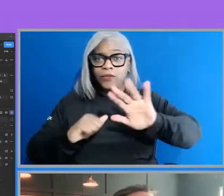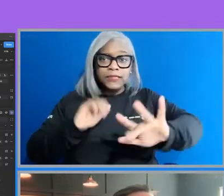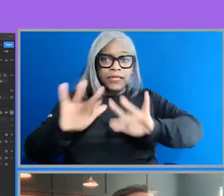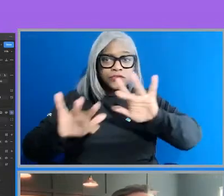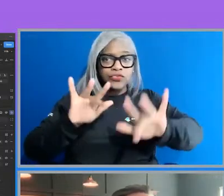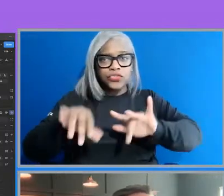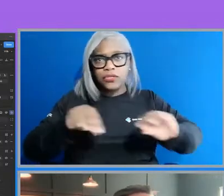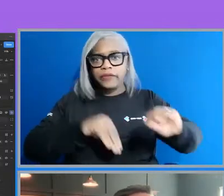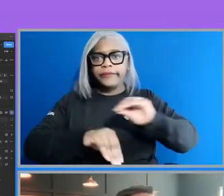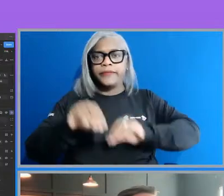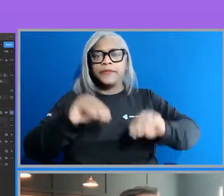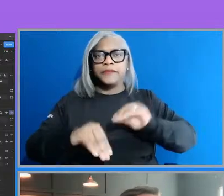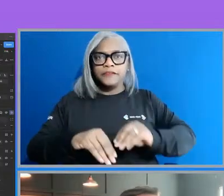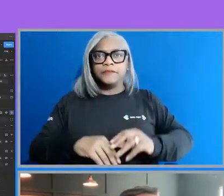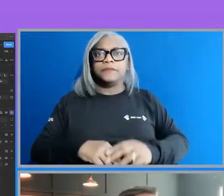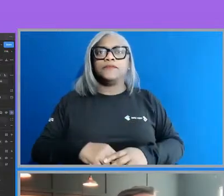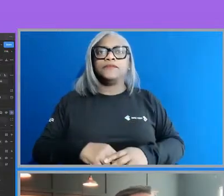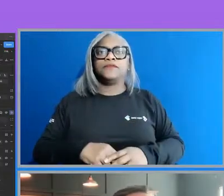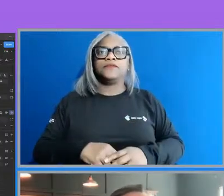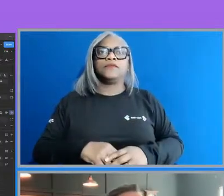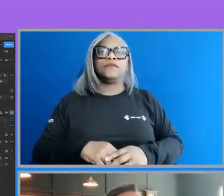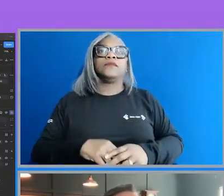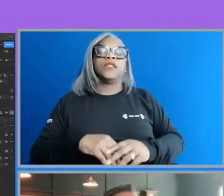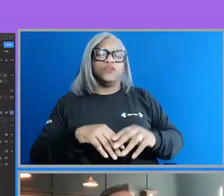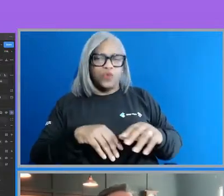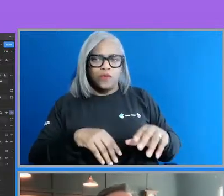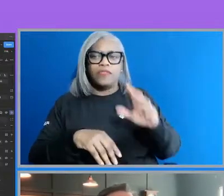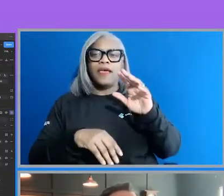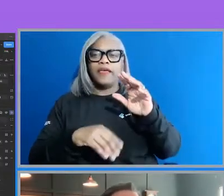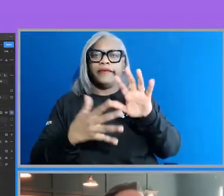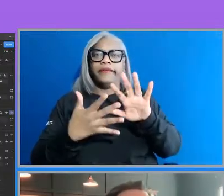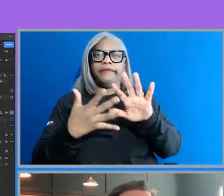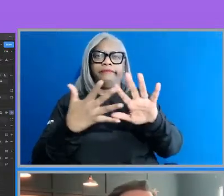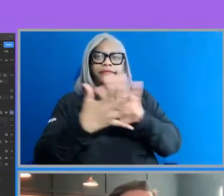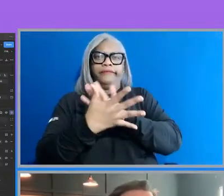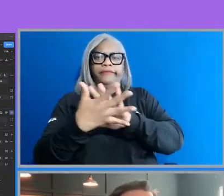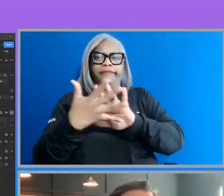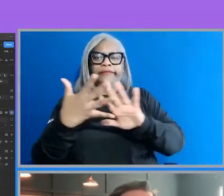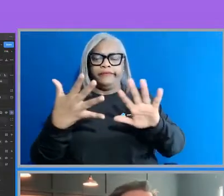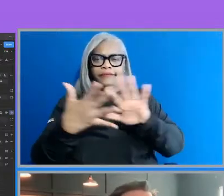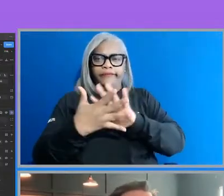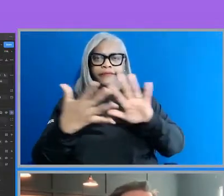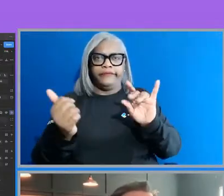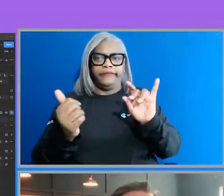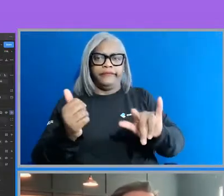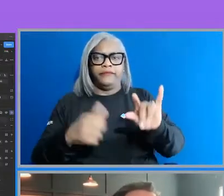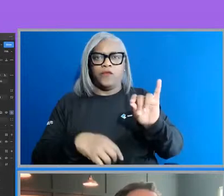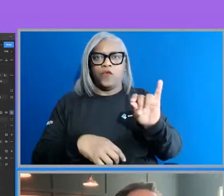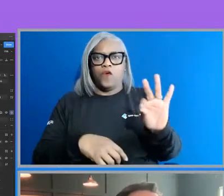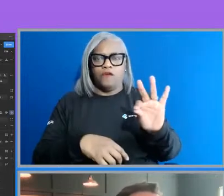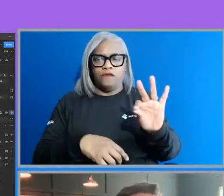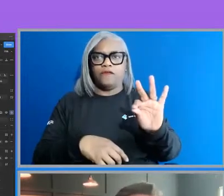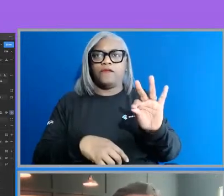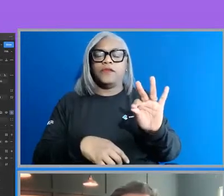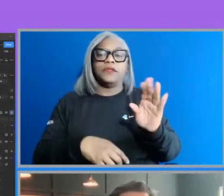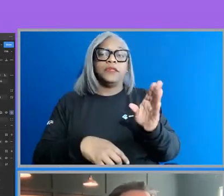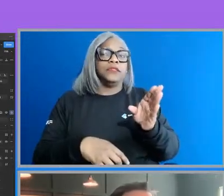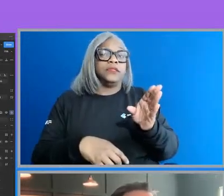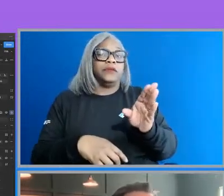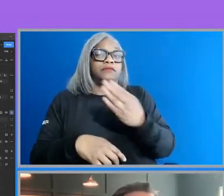page? Let's turn the luminosity blend mode off. So here in Figma, what you see is I'm going over to that panel on the right